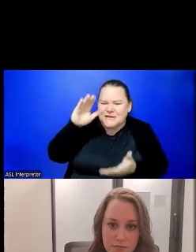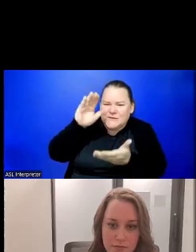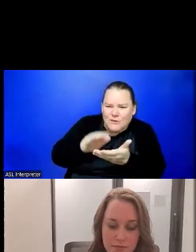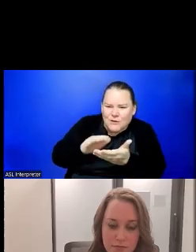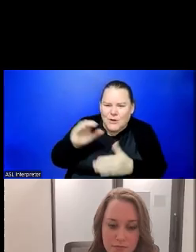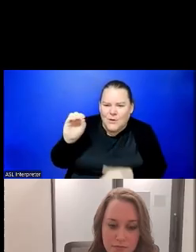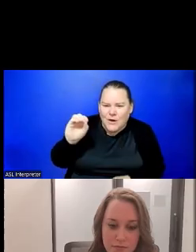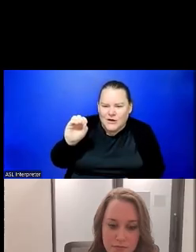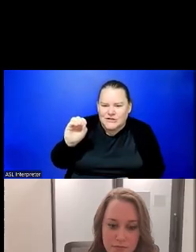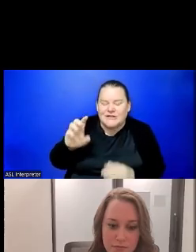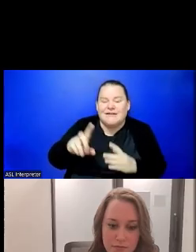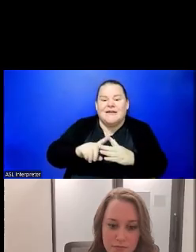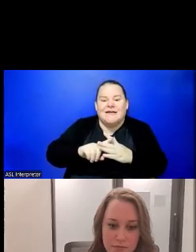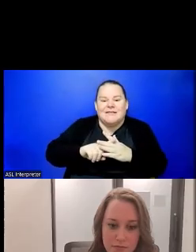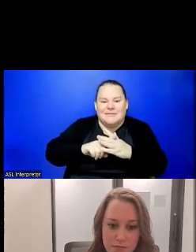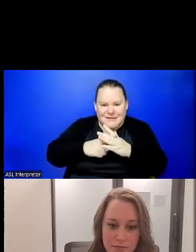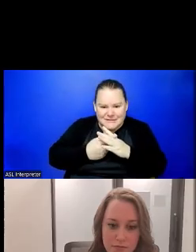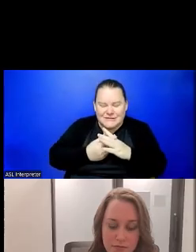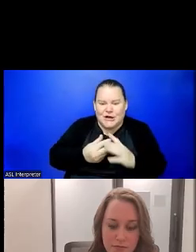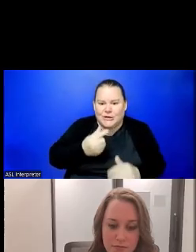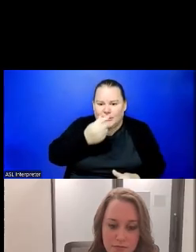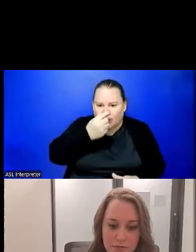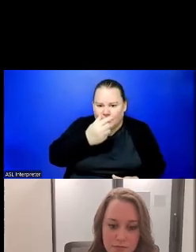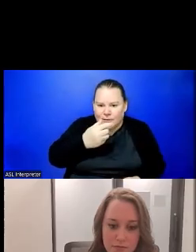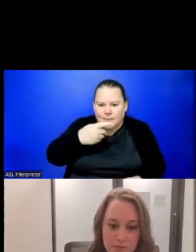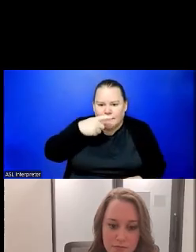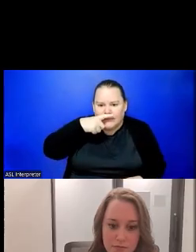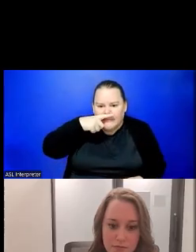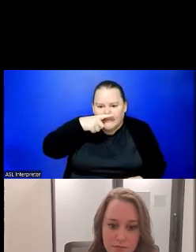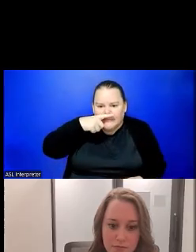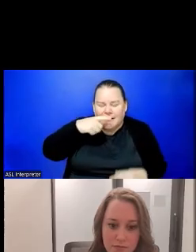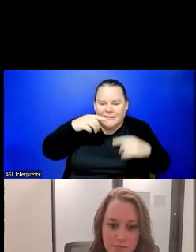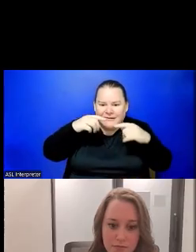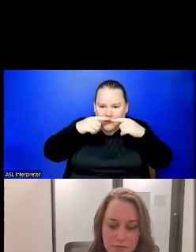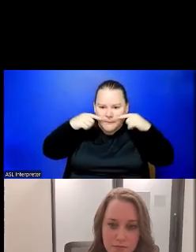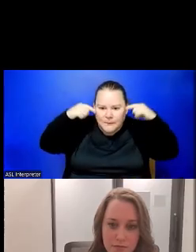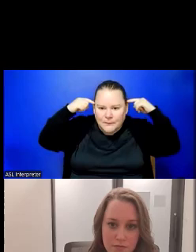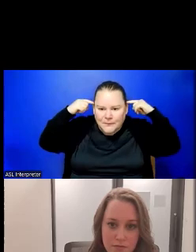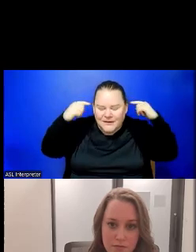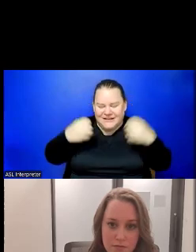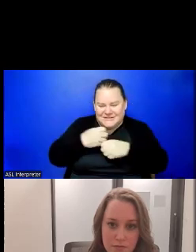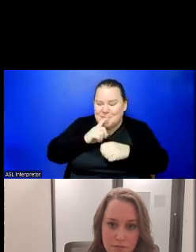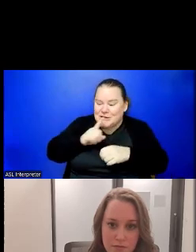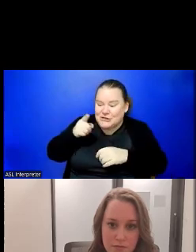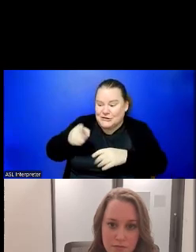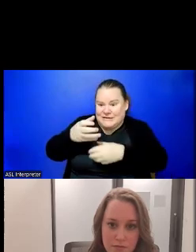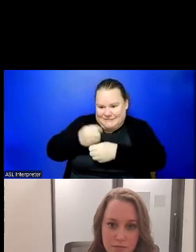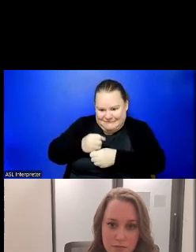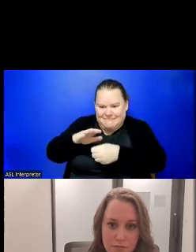the baby on low flow nasal cannula oxygen, just to make sure the baby's getting enough oxygen to the brain while